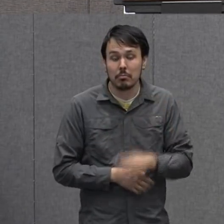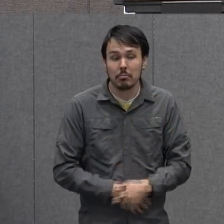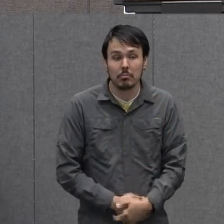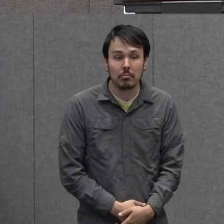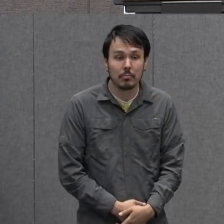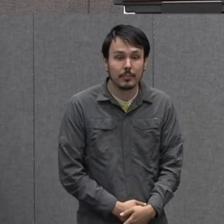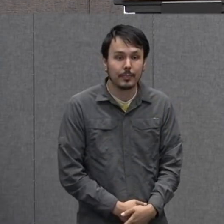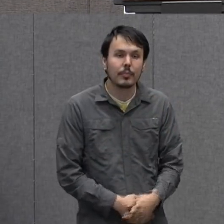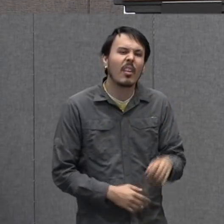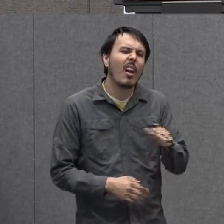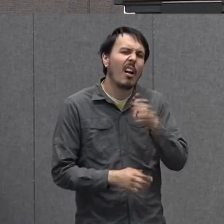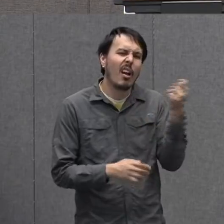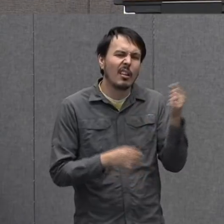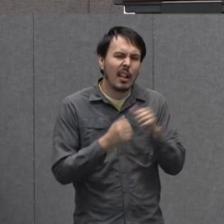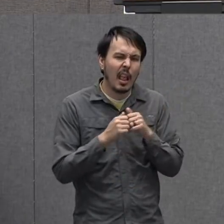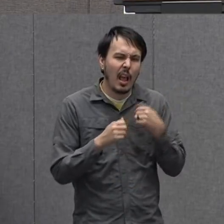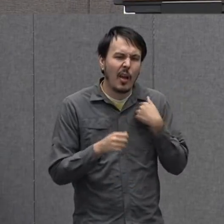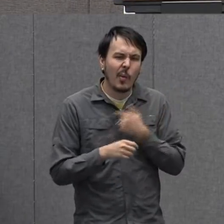Another way we could think about those numbers